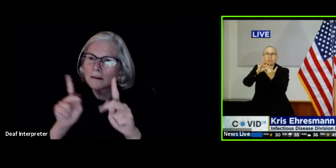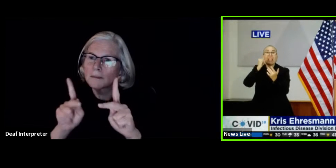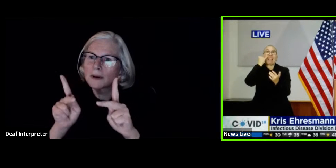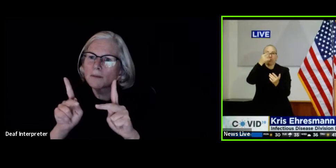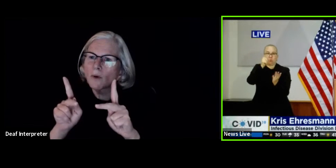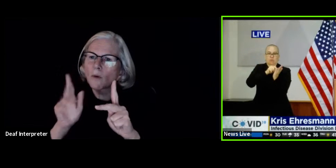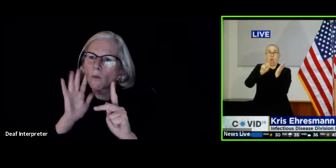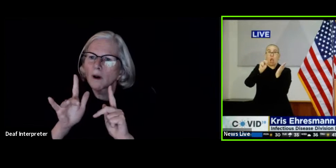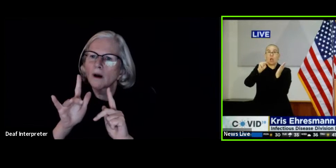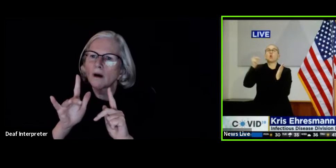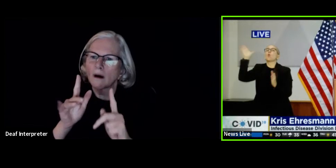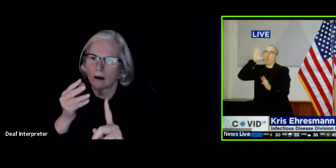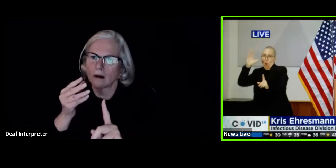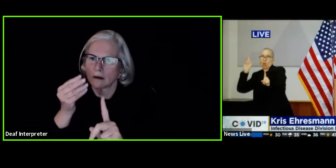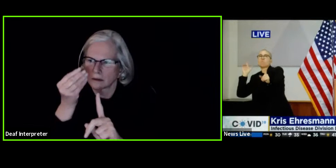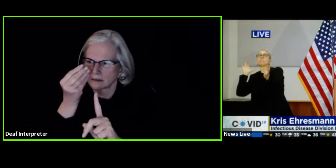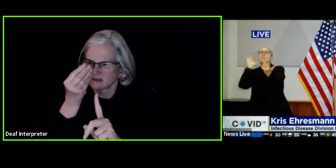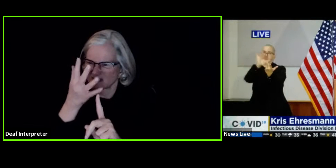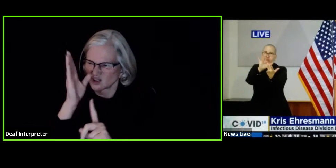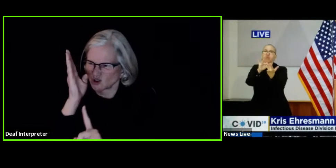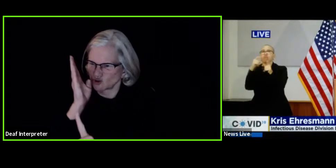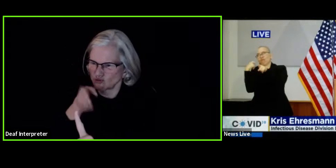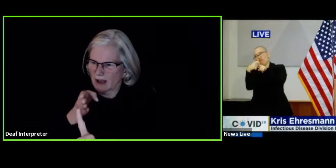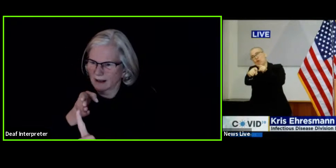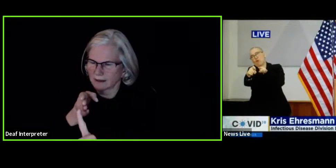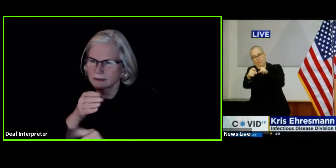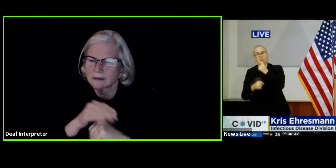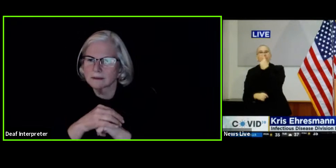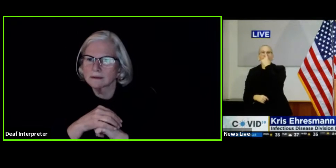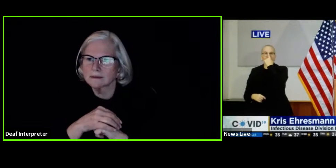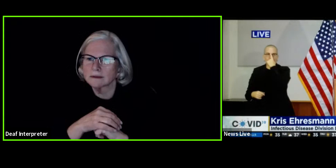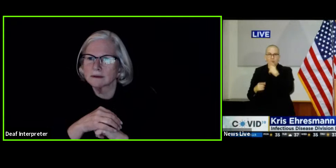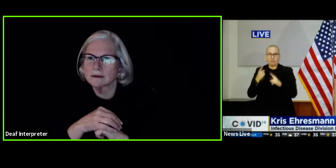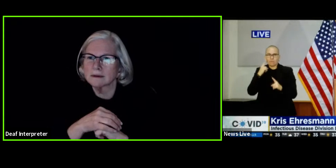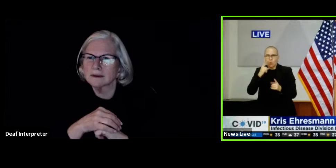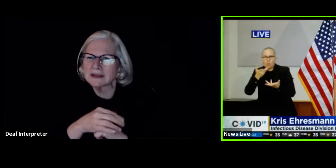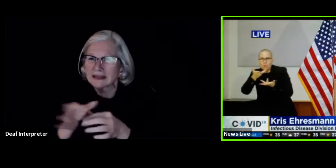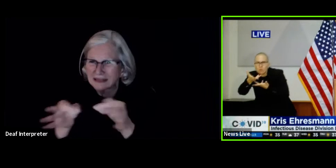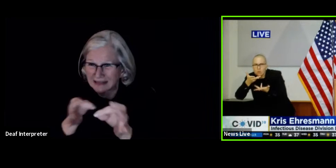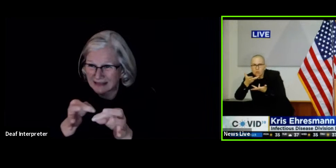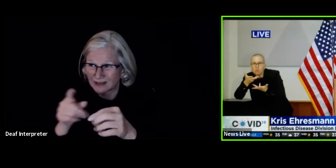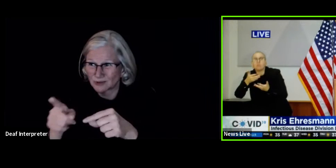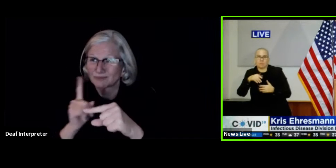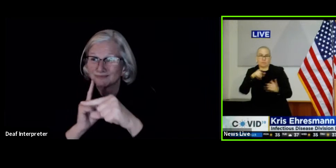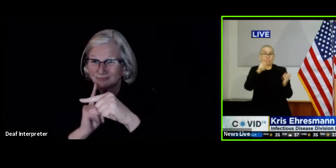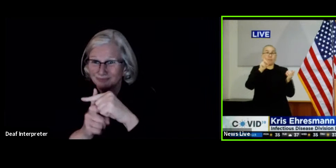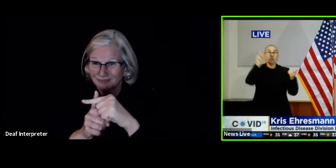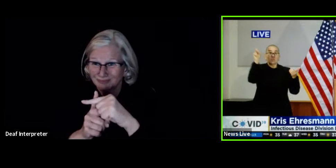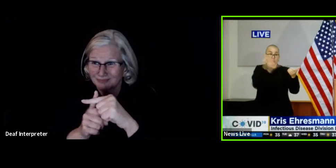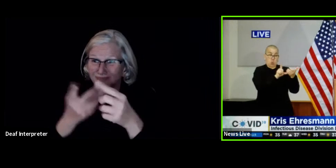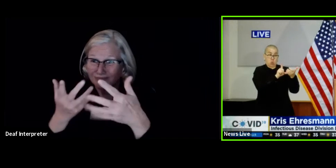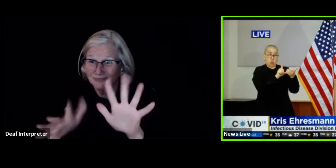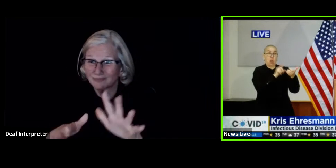POSITIVE TEST REPORT. AND IF YOU'VE DOWNLOADED AND ENABLED THIS APP ON YOUR PHONE, THEN WE CAN PROVIDE